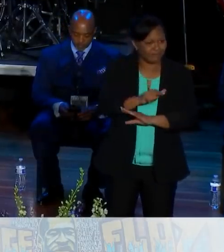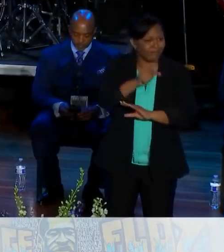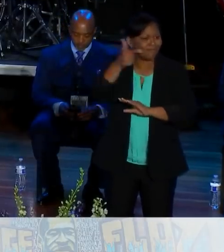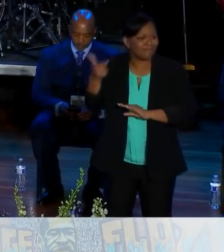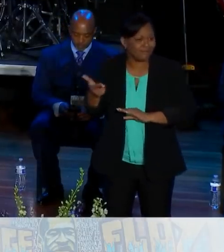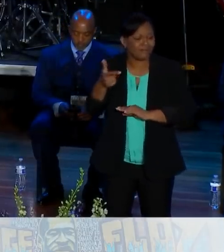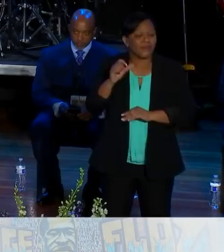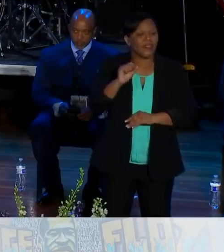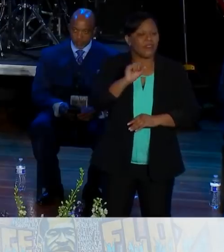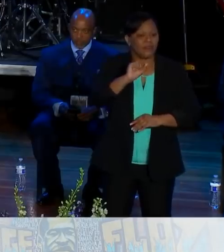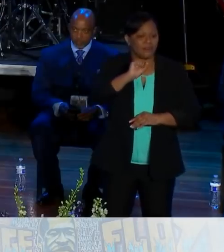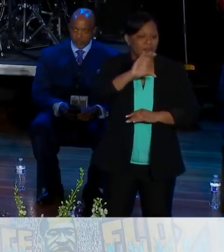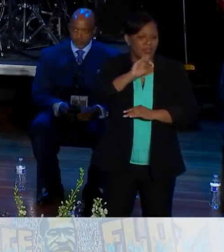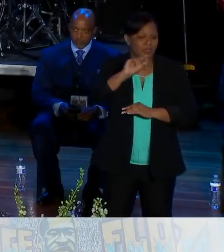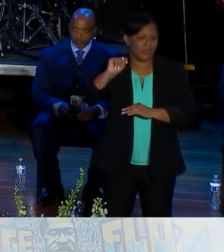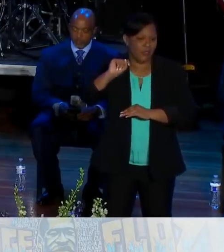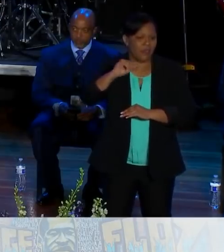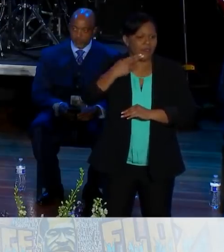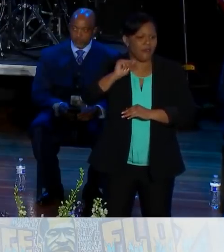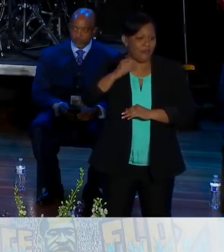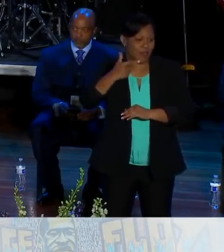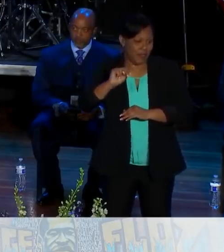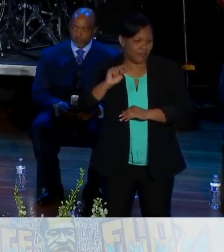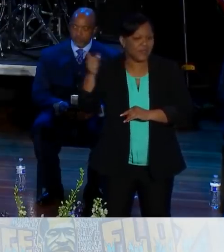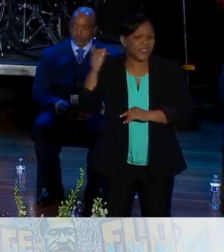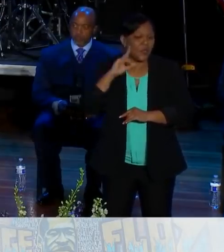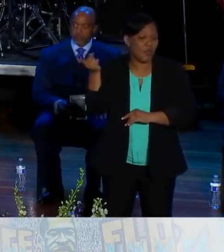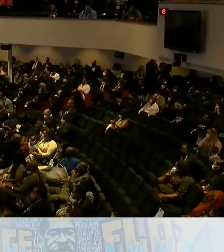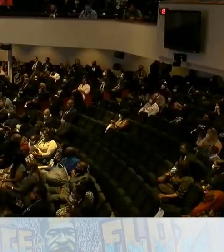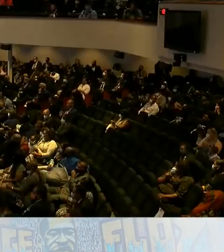PRAYER FROM DR. SCOTT HAGAN, PRESIDENT OF NORTH CENTRAL